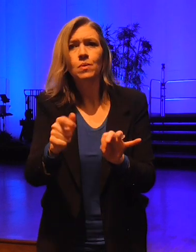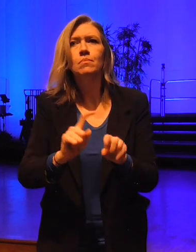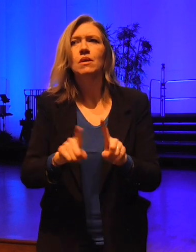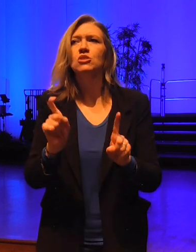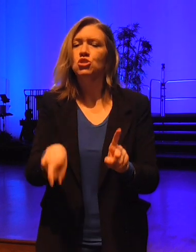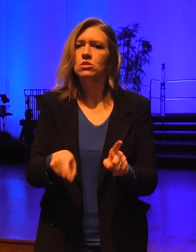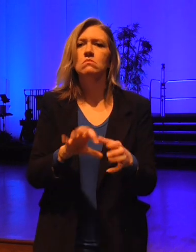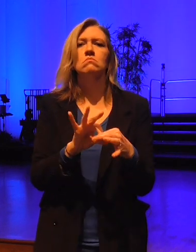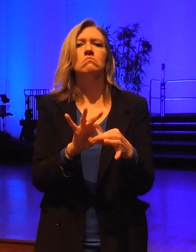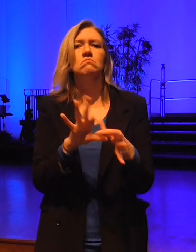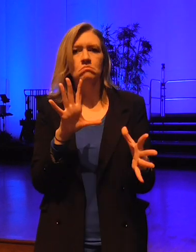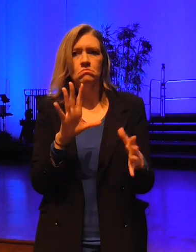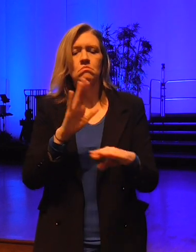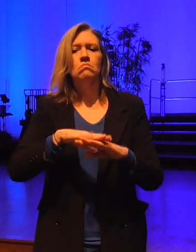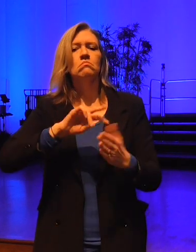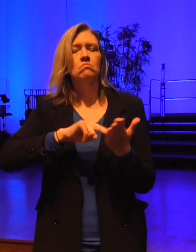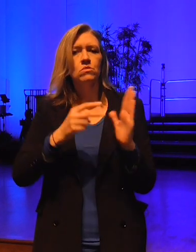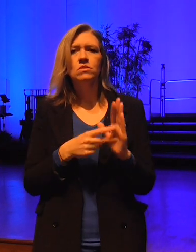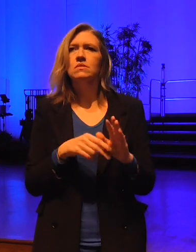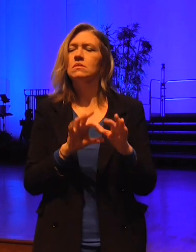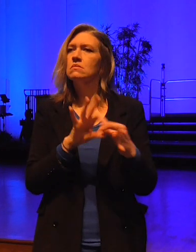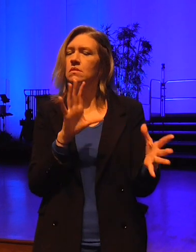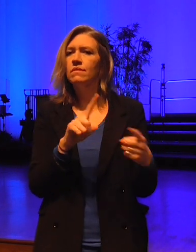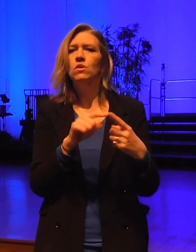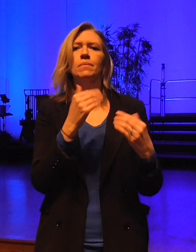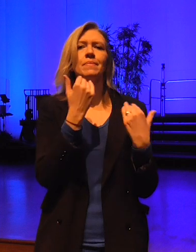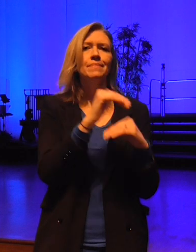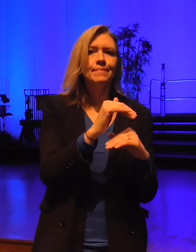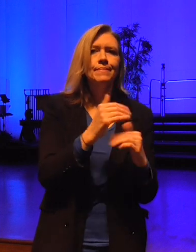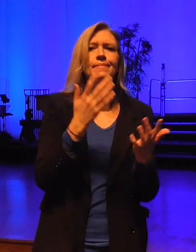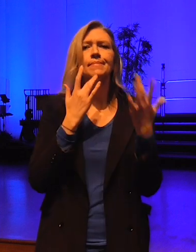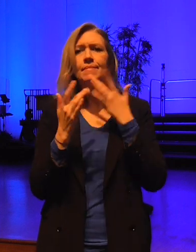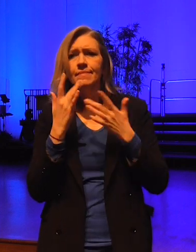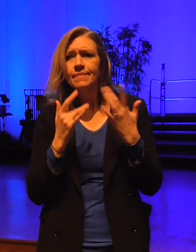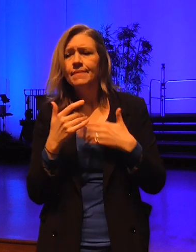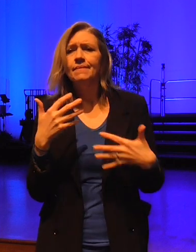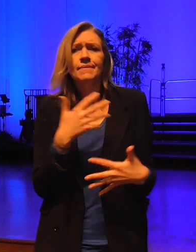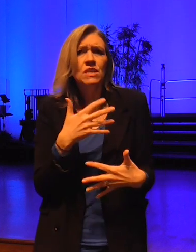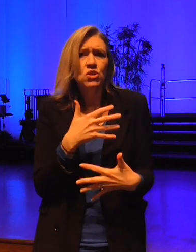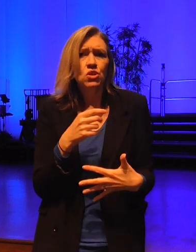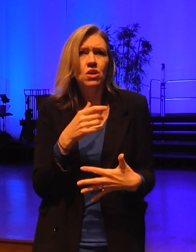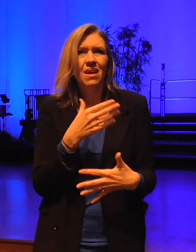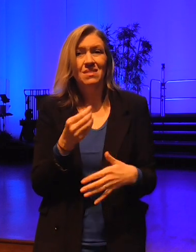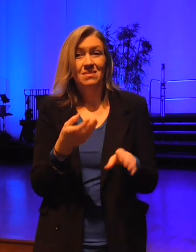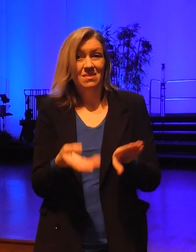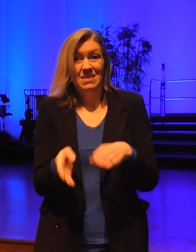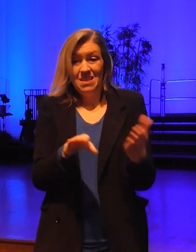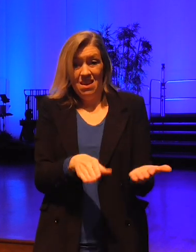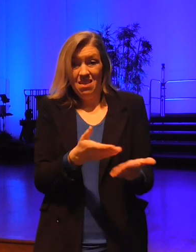ourselves from the lack the limitation the fear and the morbidity of yesterday any resentment